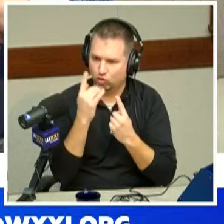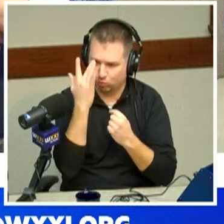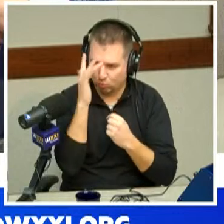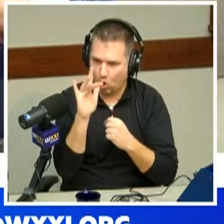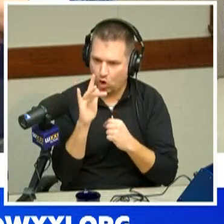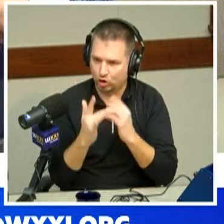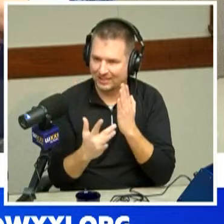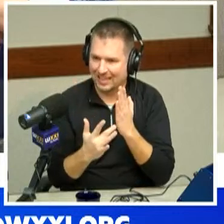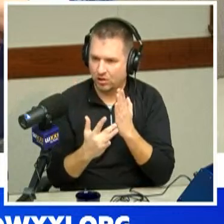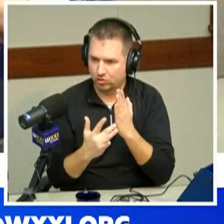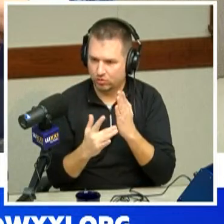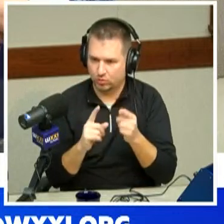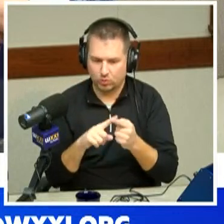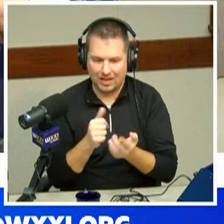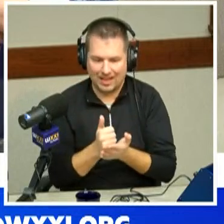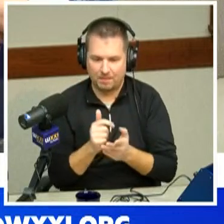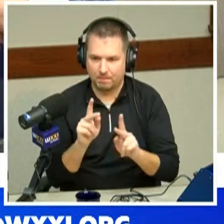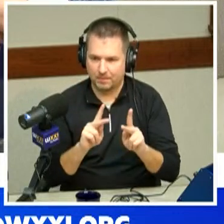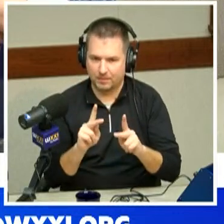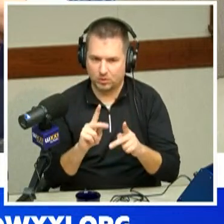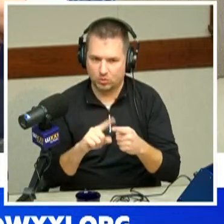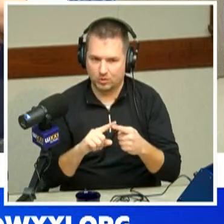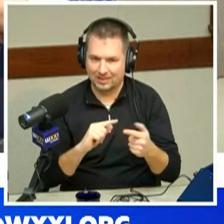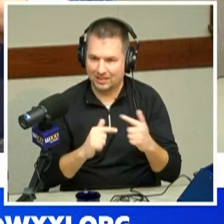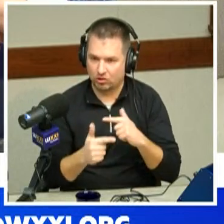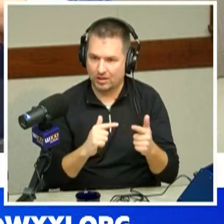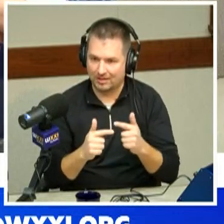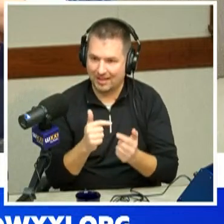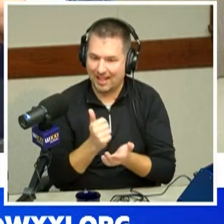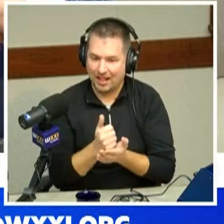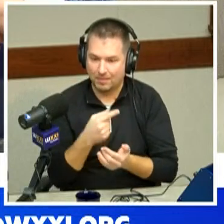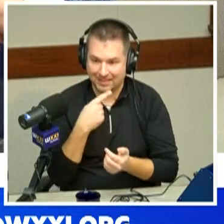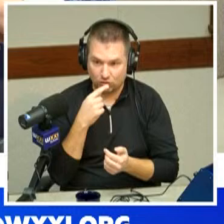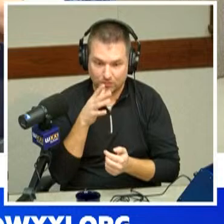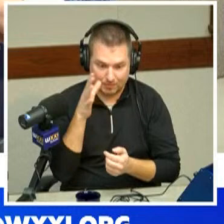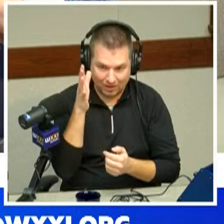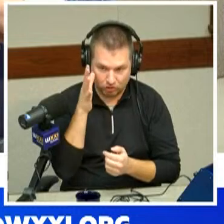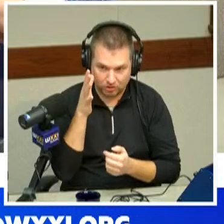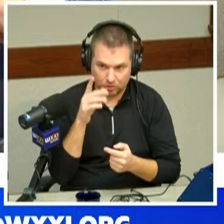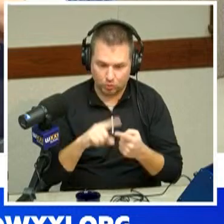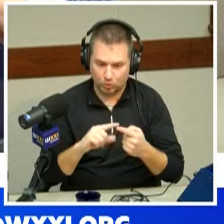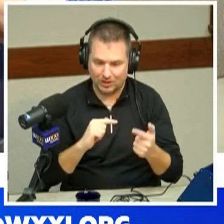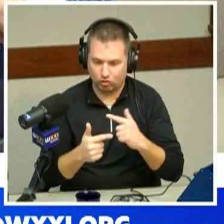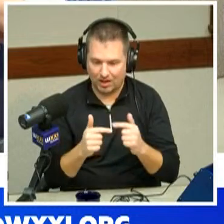people to interact particularly helping parents to better interact in the American Sign Language